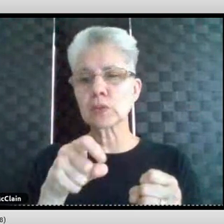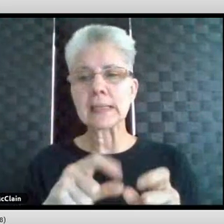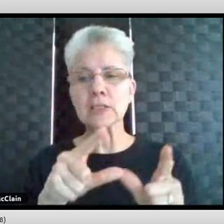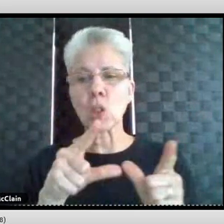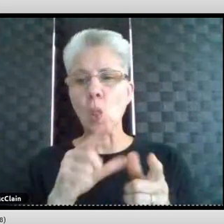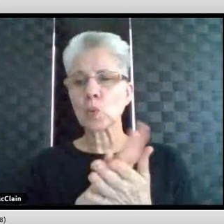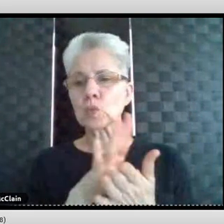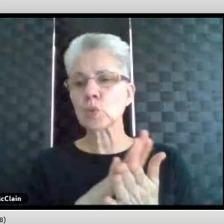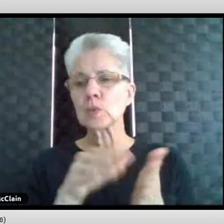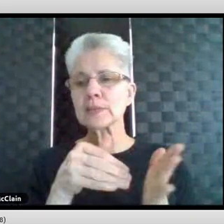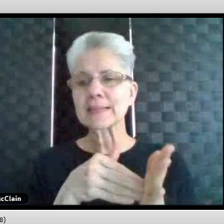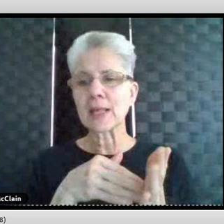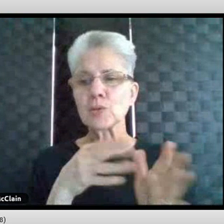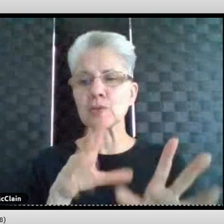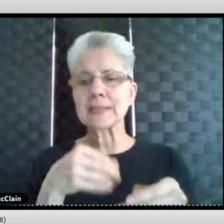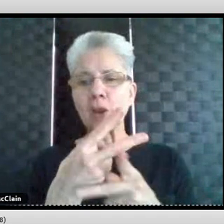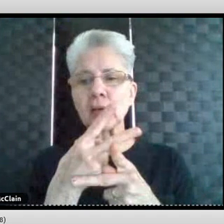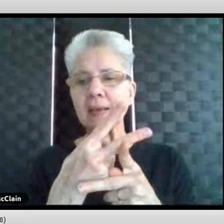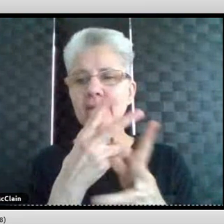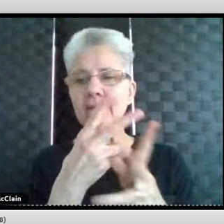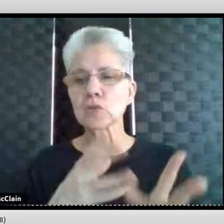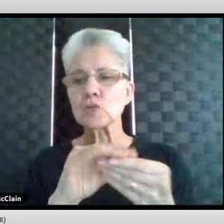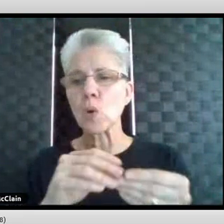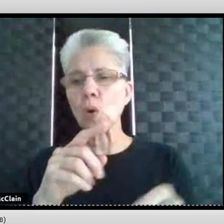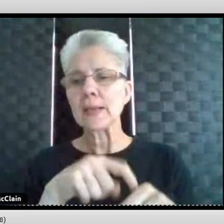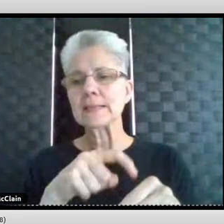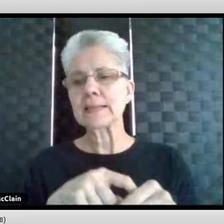caregivers within the community, Storytime, and events, tech service classes,